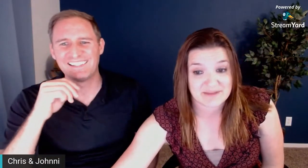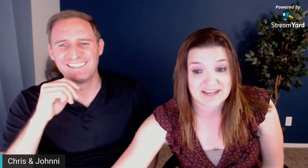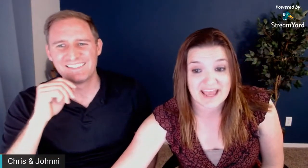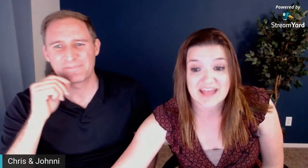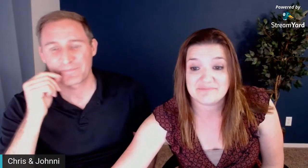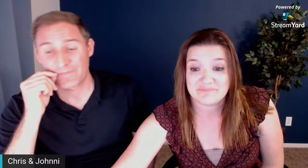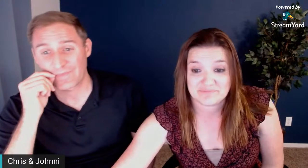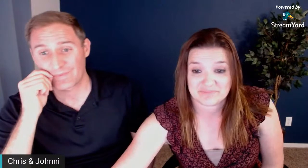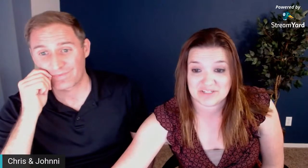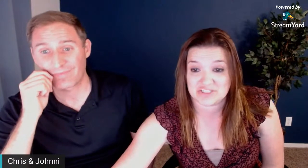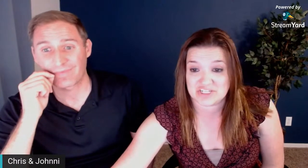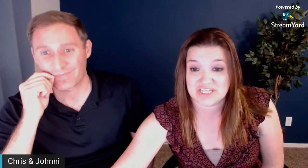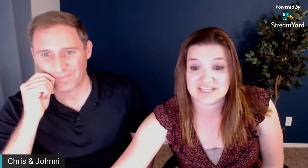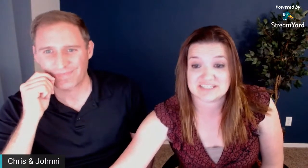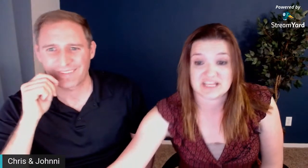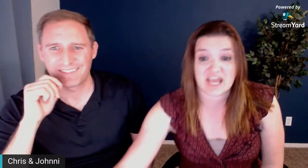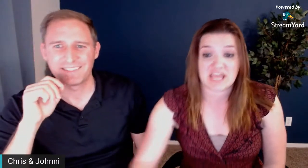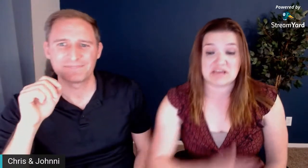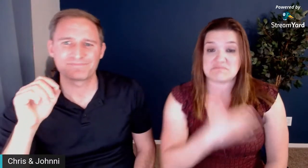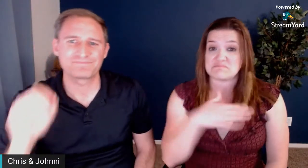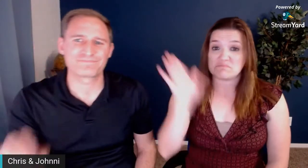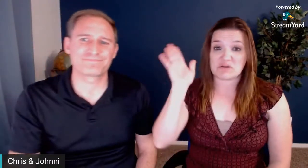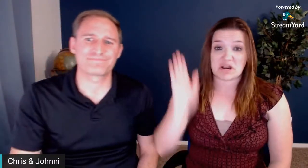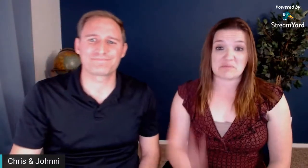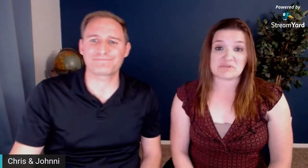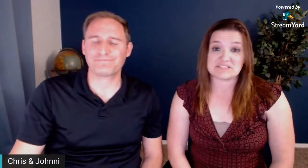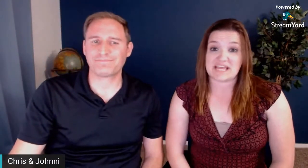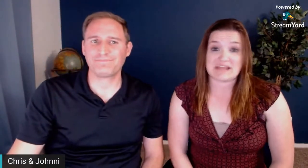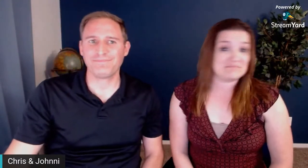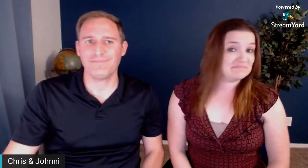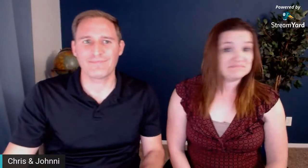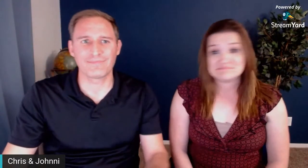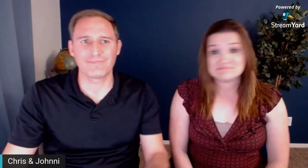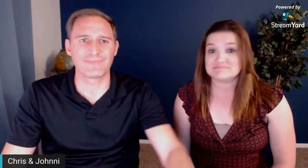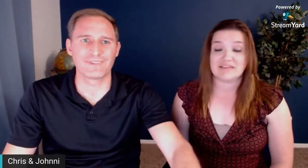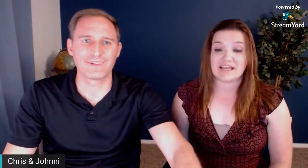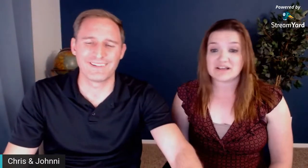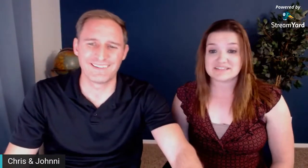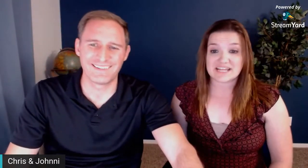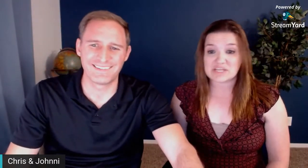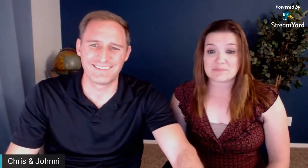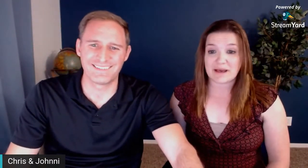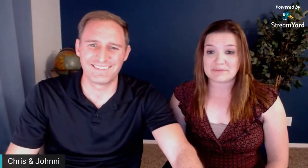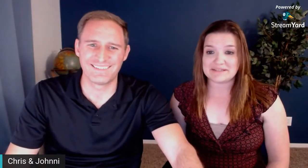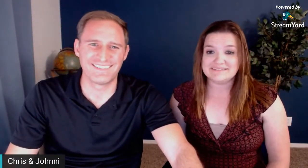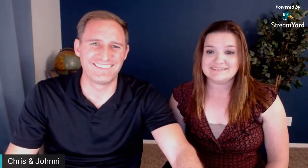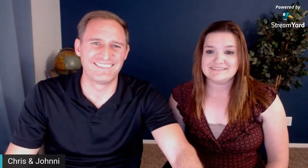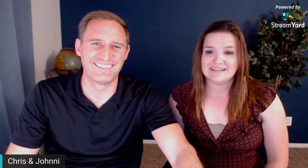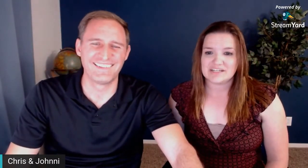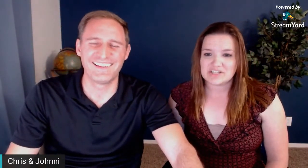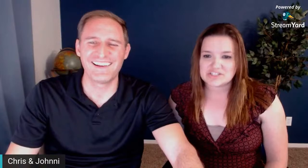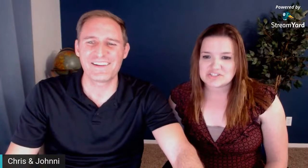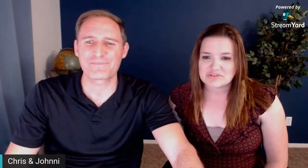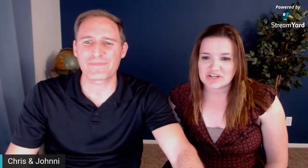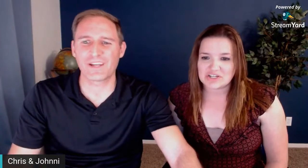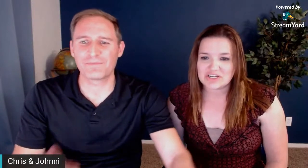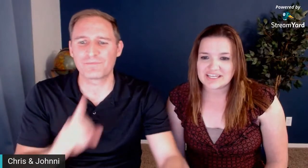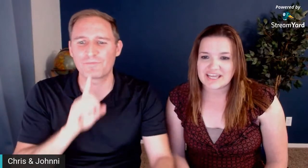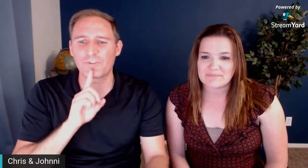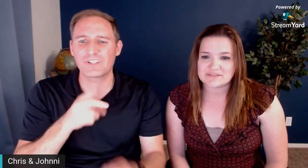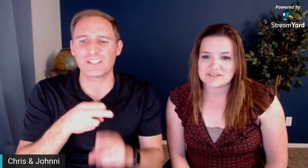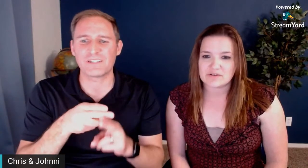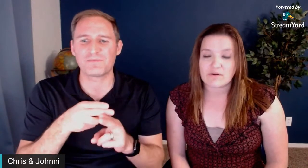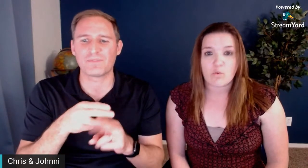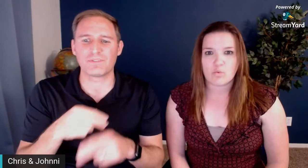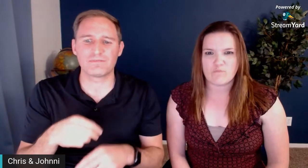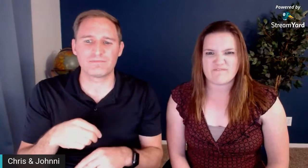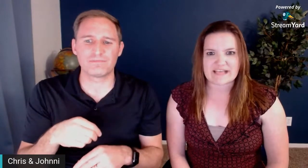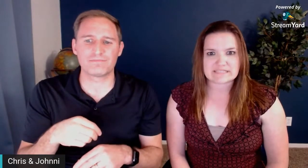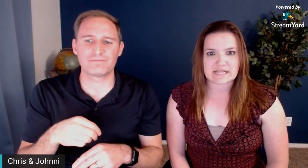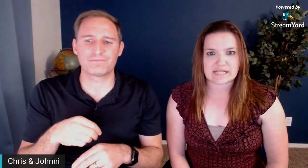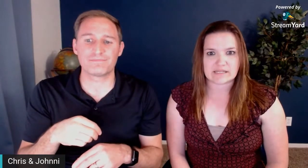my dad she is like 100 like i'll sign to you papa could you do a cooking episode fascinating